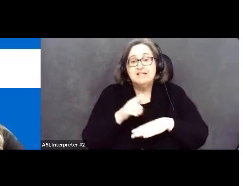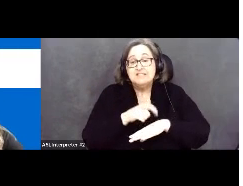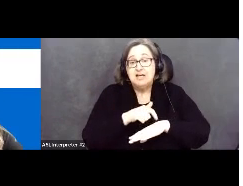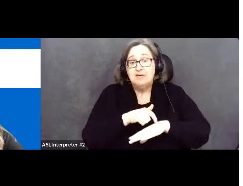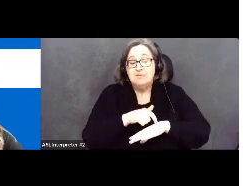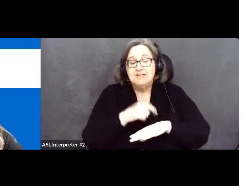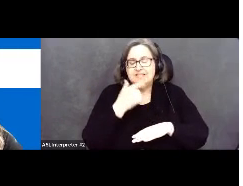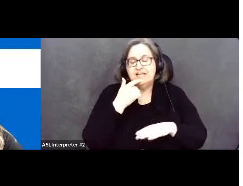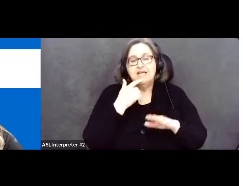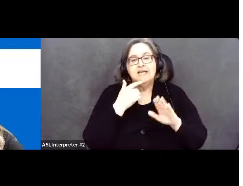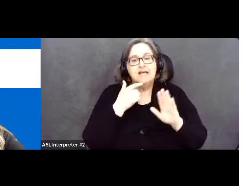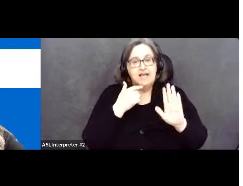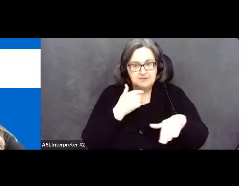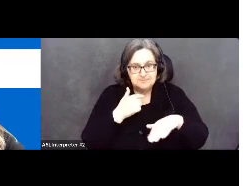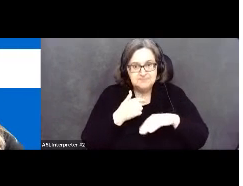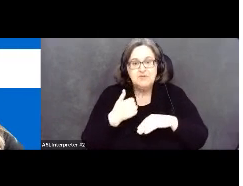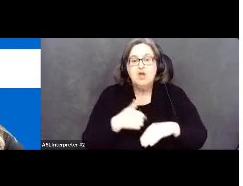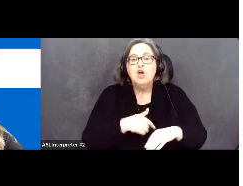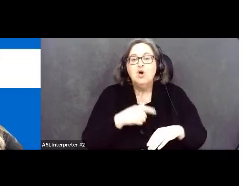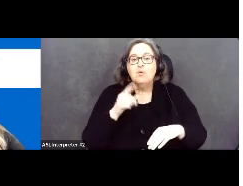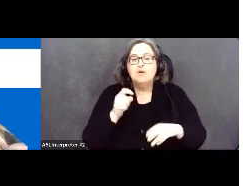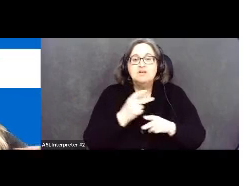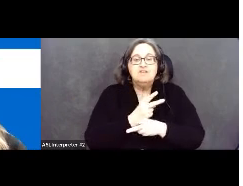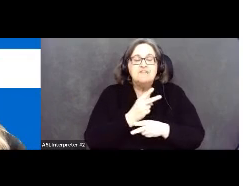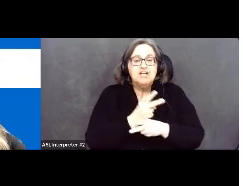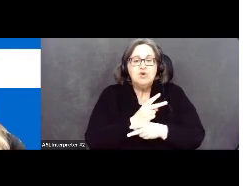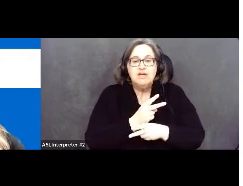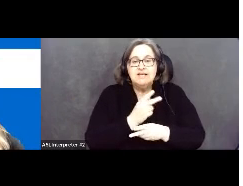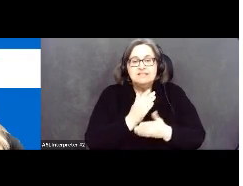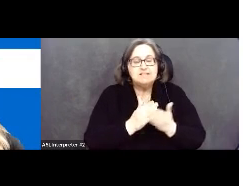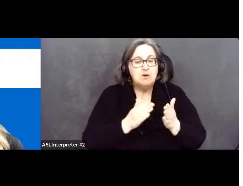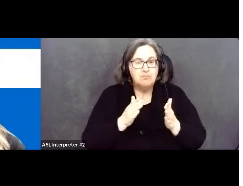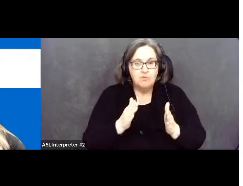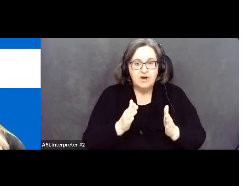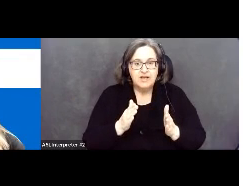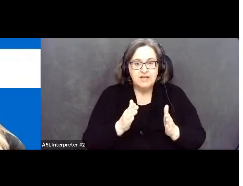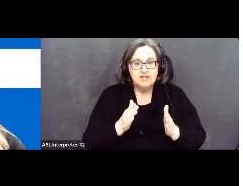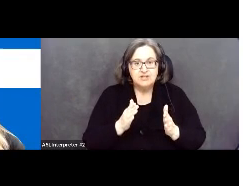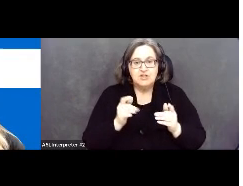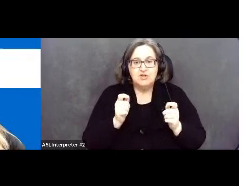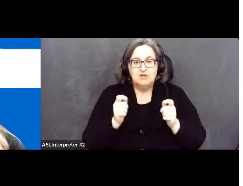said, hey, we need to figure out some way to manage students